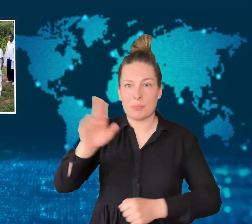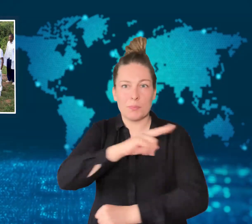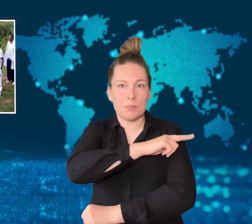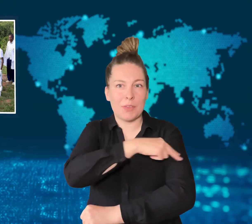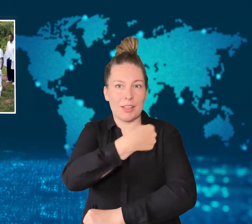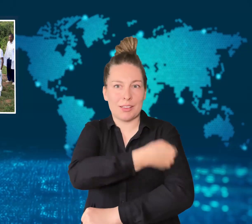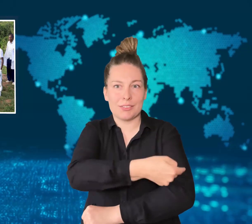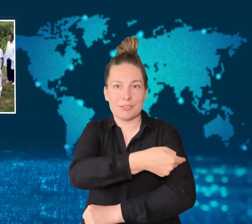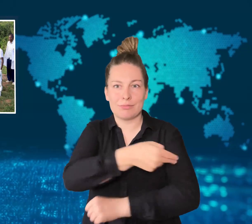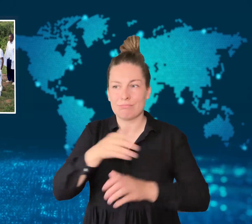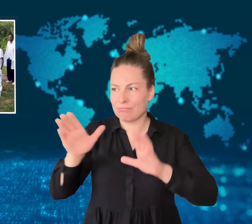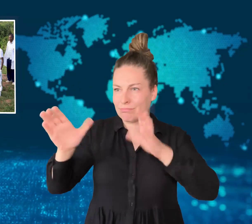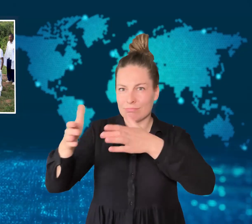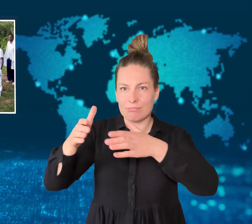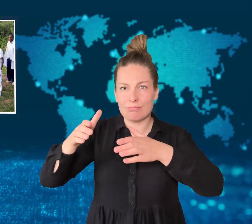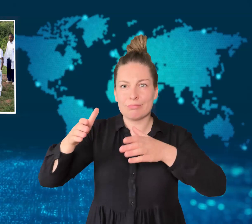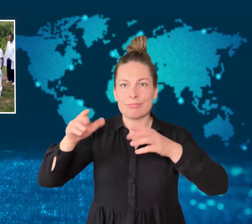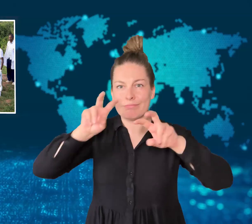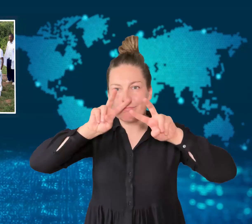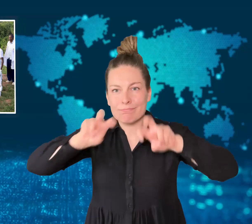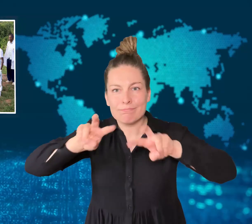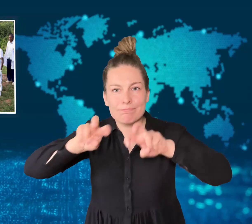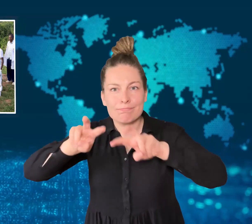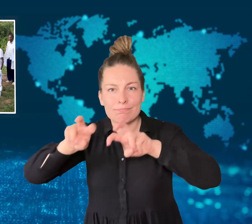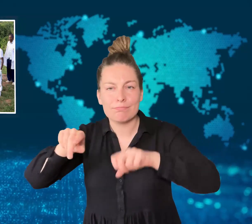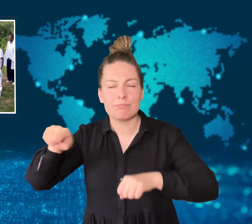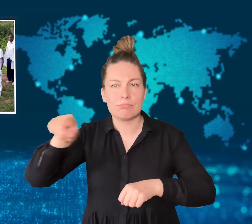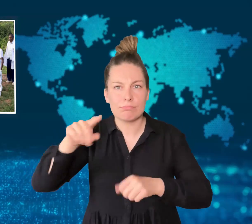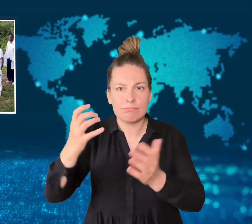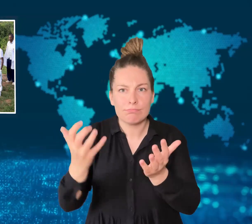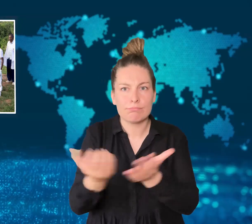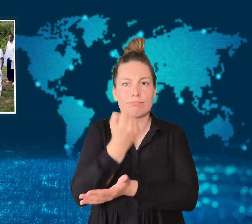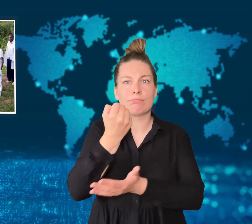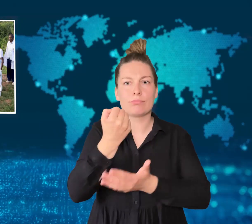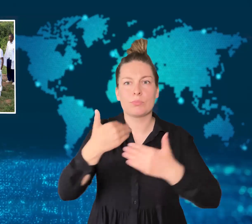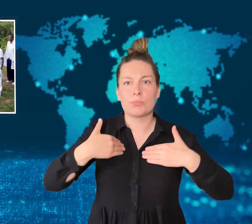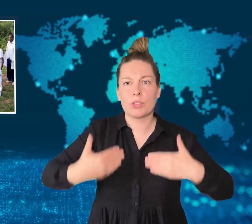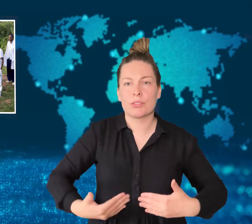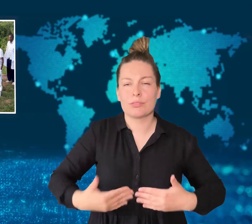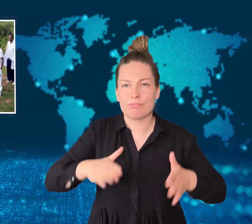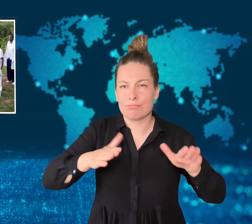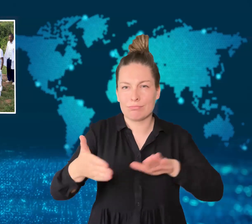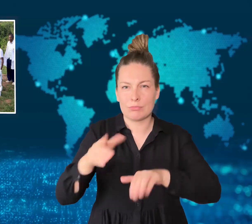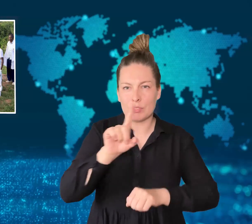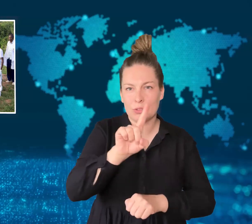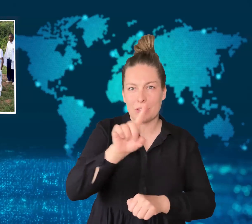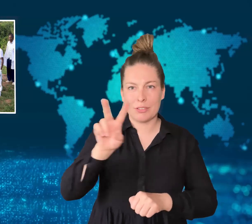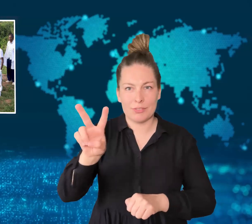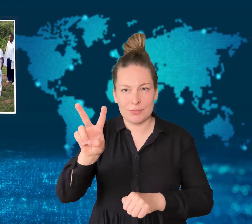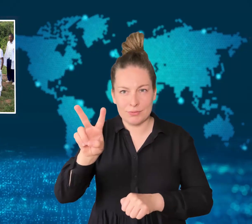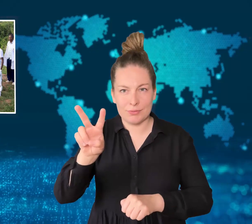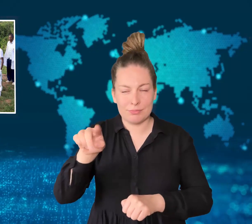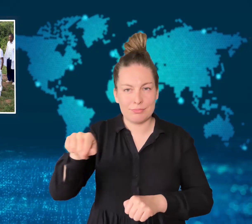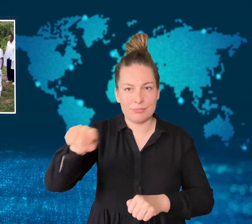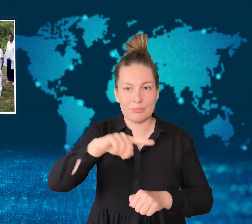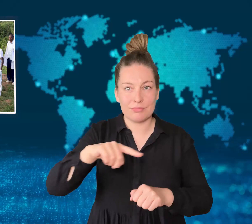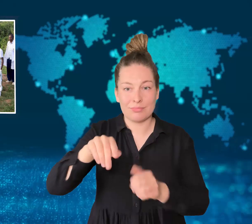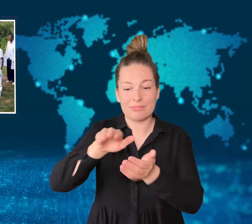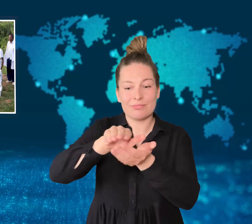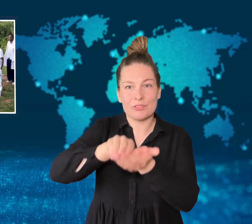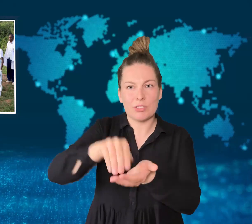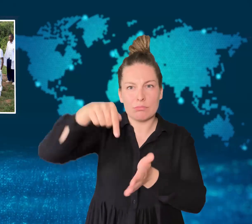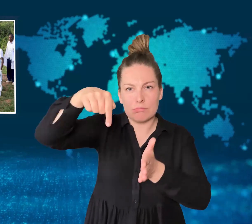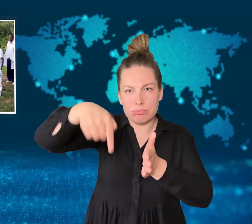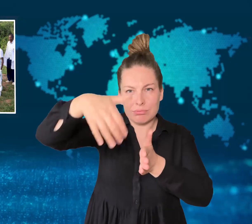The shallow graves are scattered throughout the forest where